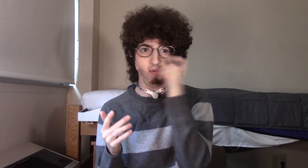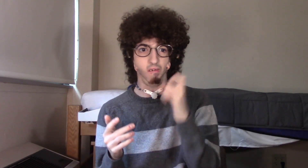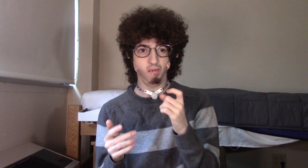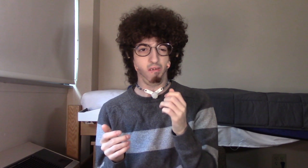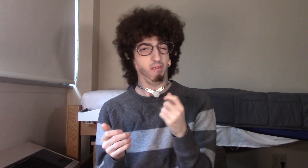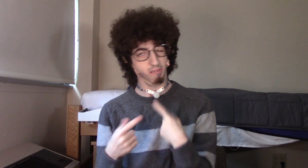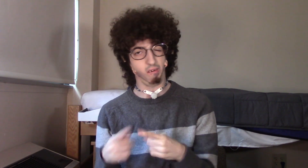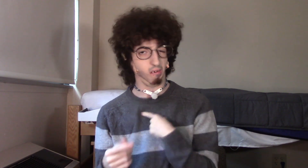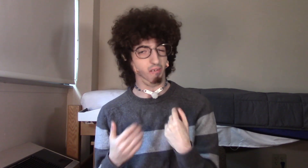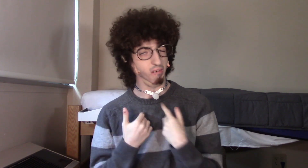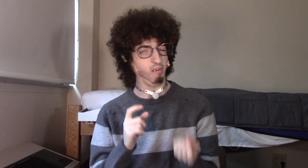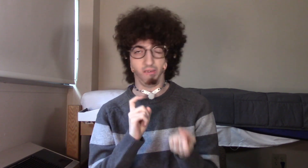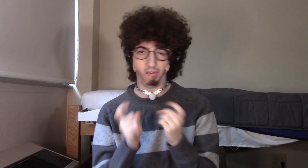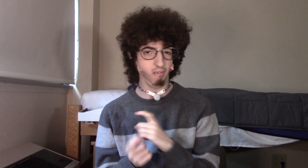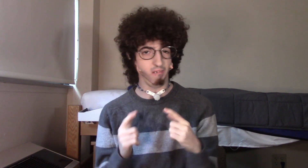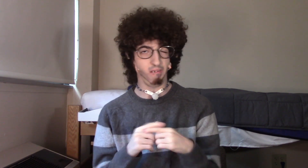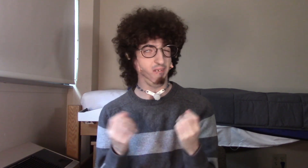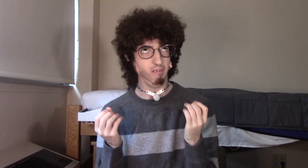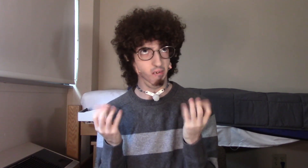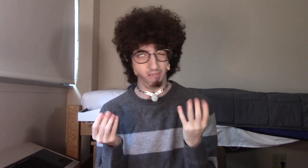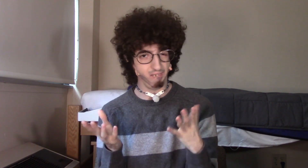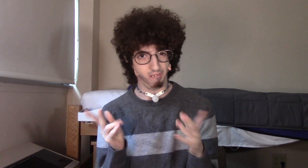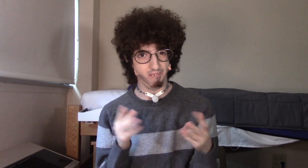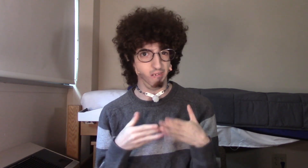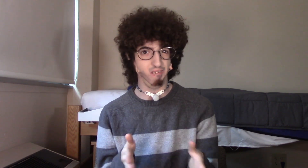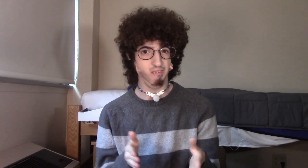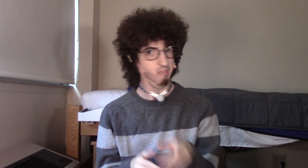Because while I have changed in so many ways,